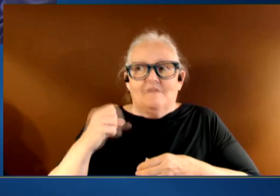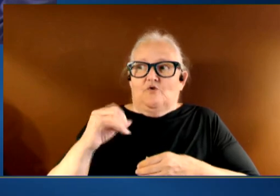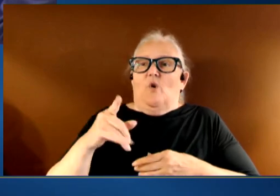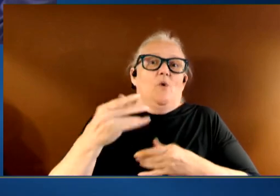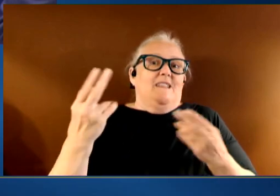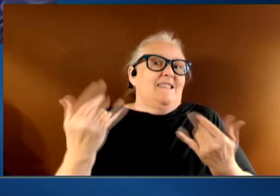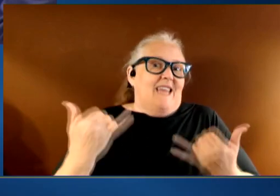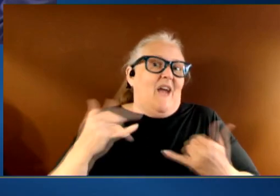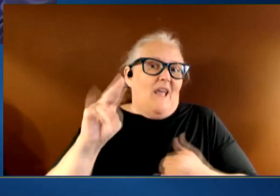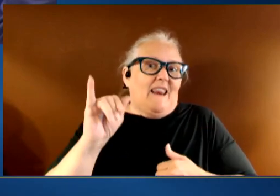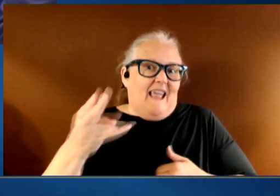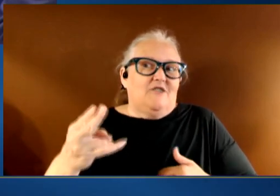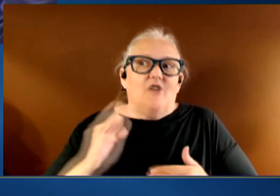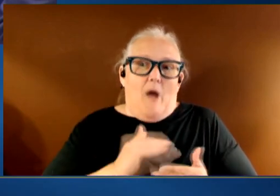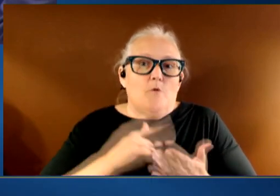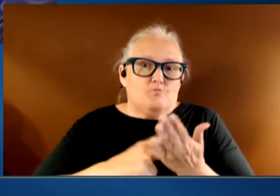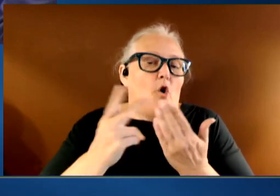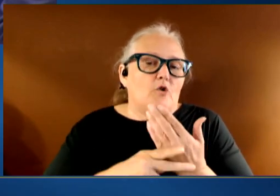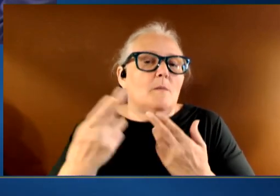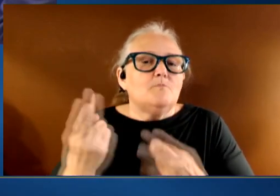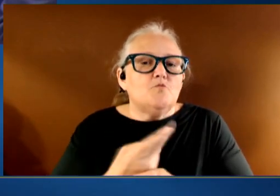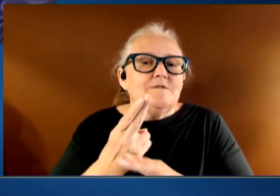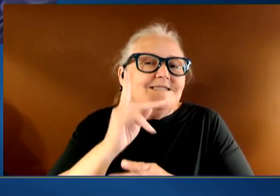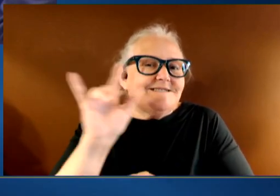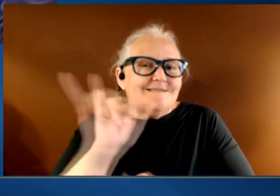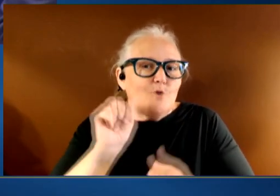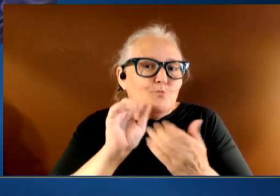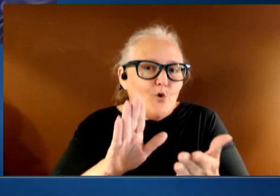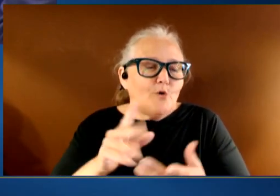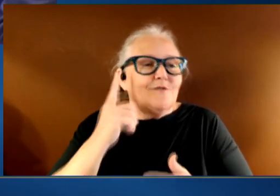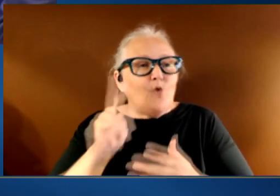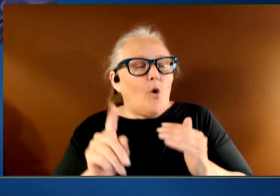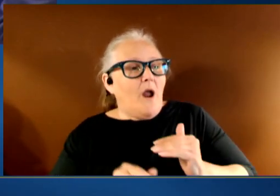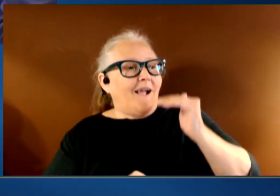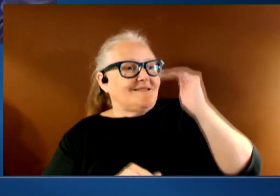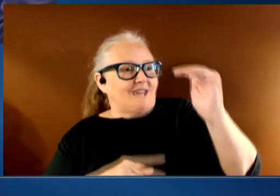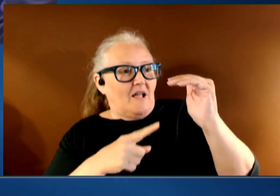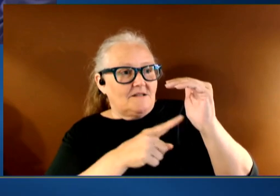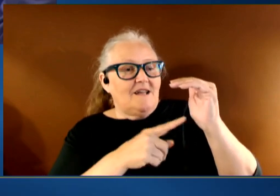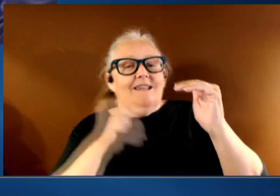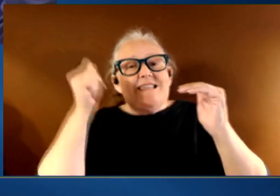So, we started in adults who had siblings who are a complete tissue match, and it